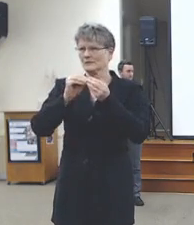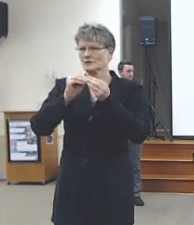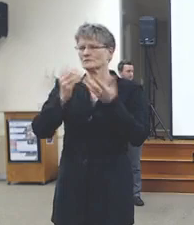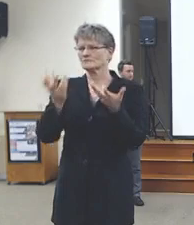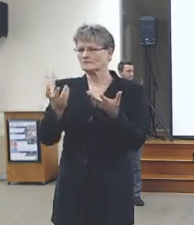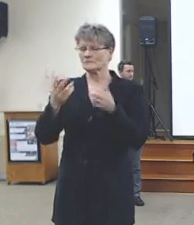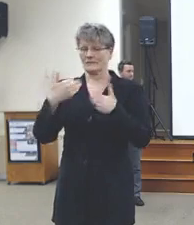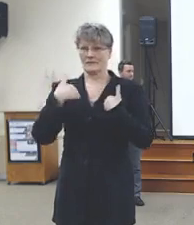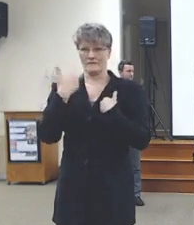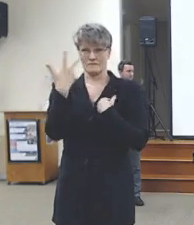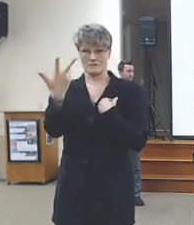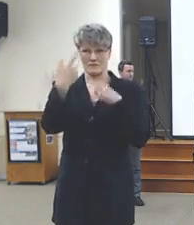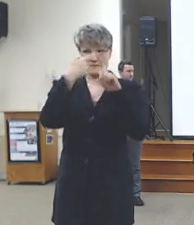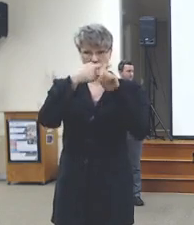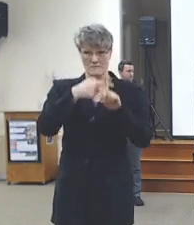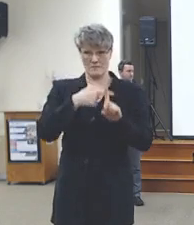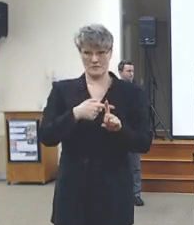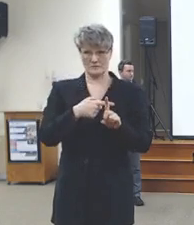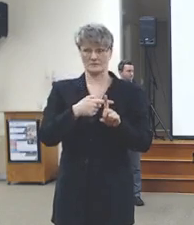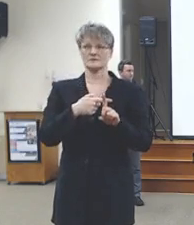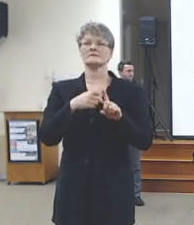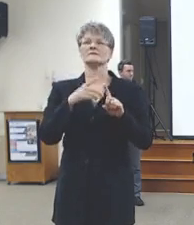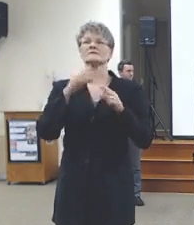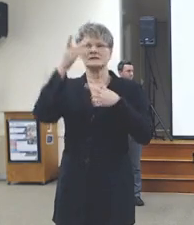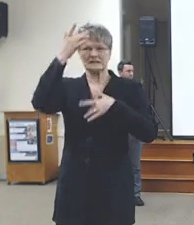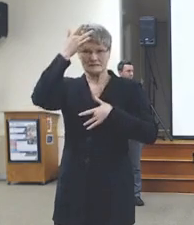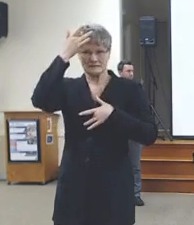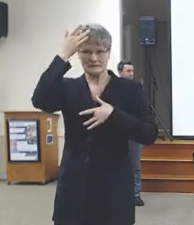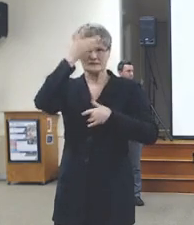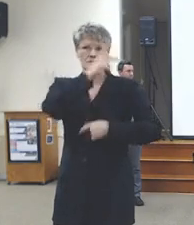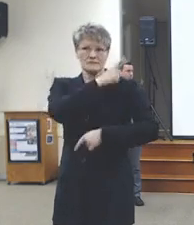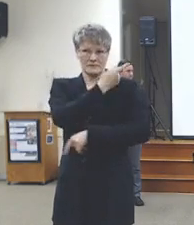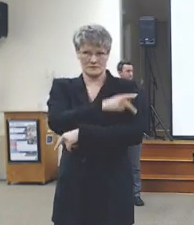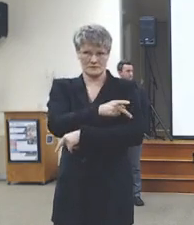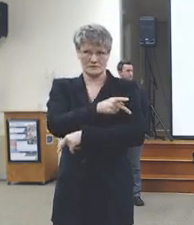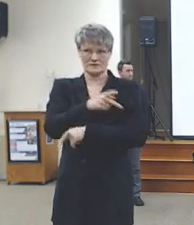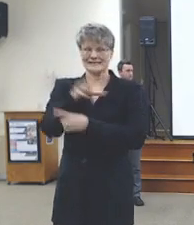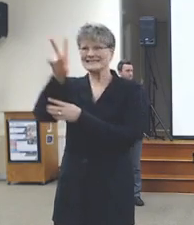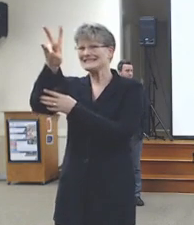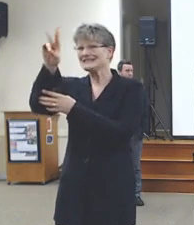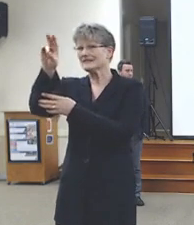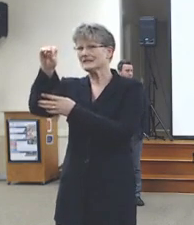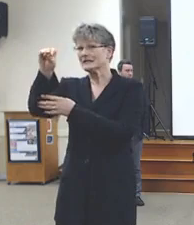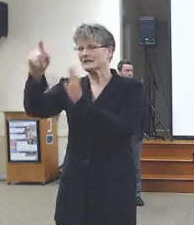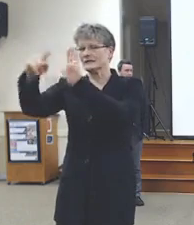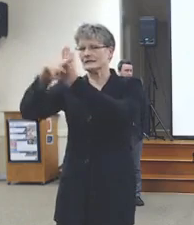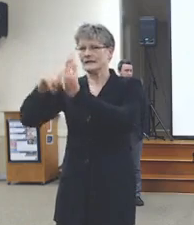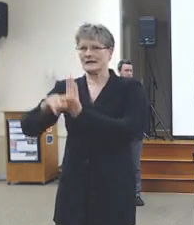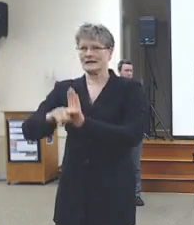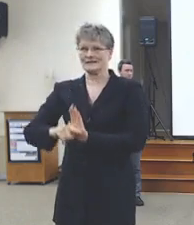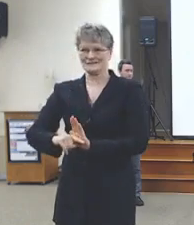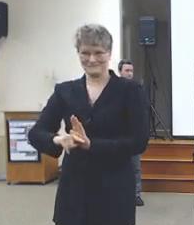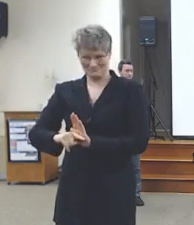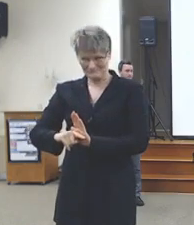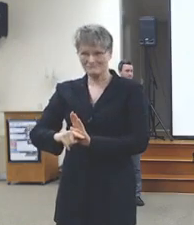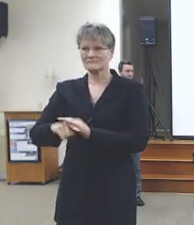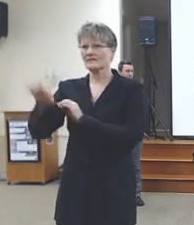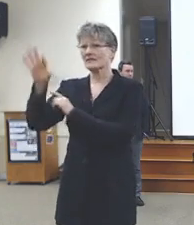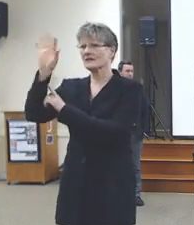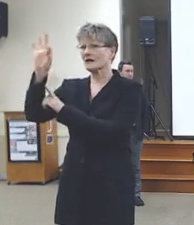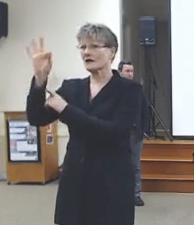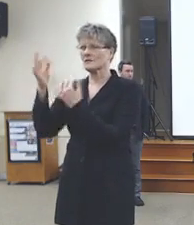cases, seventy negative cases, nine that are pending, and they're being tested in the lab